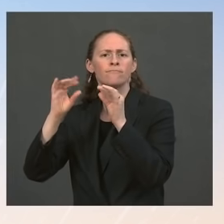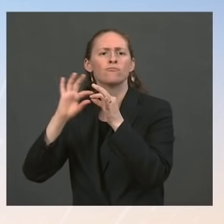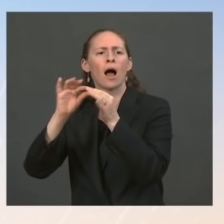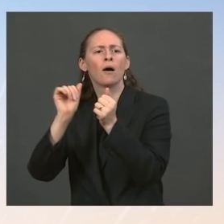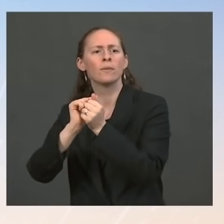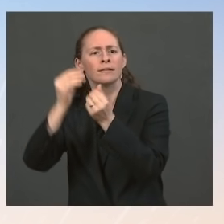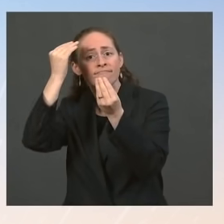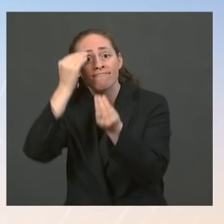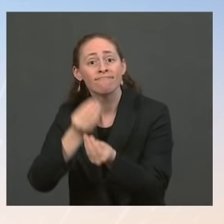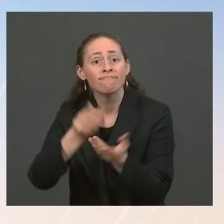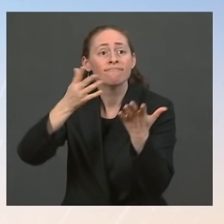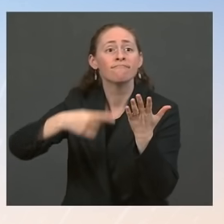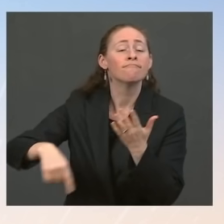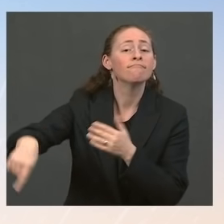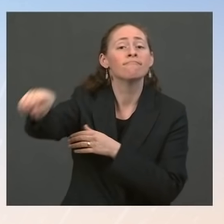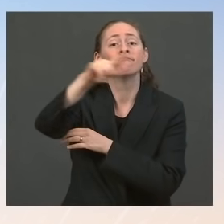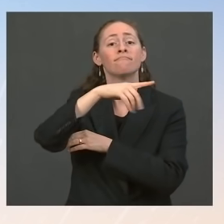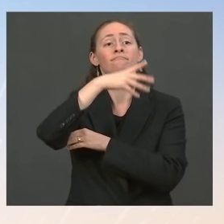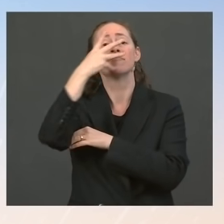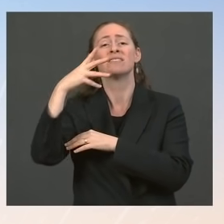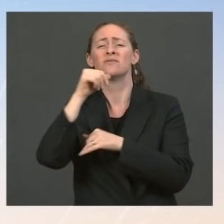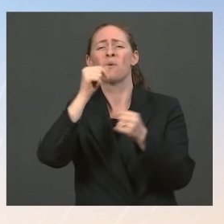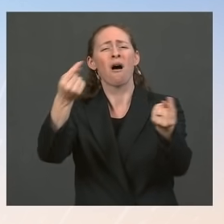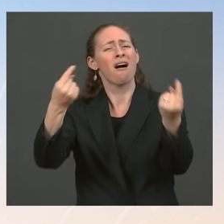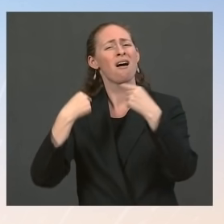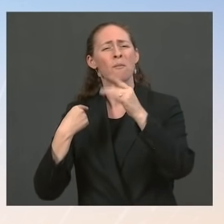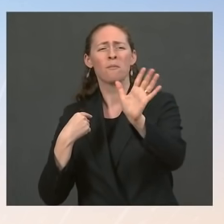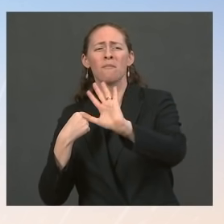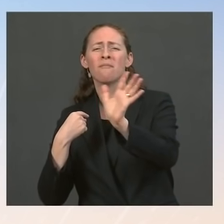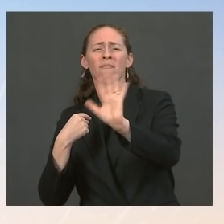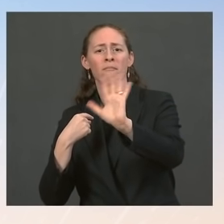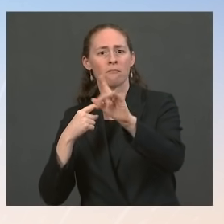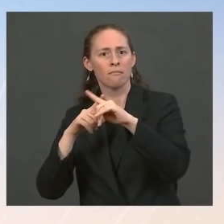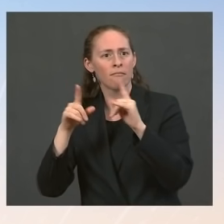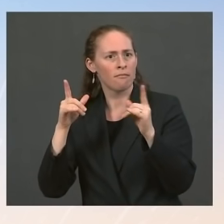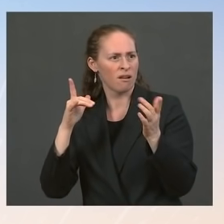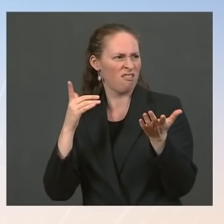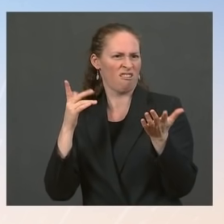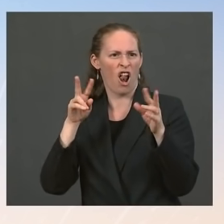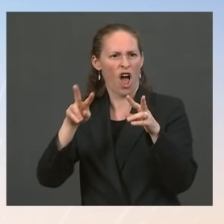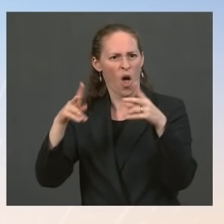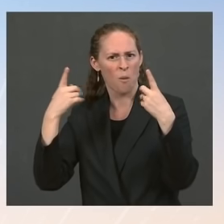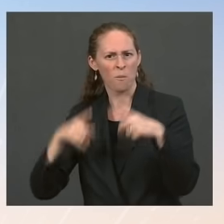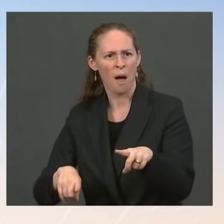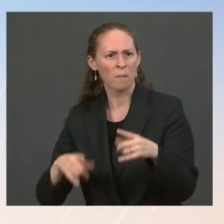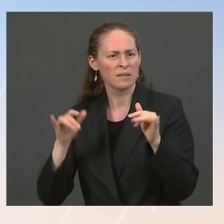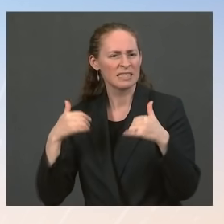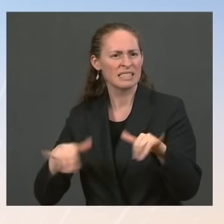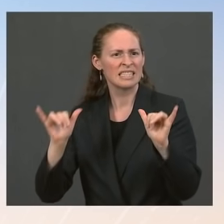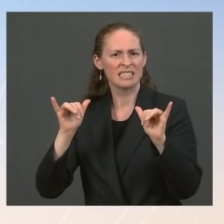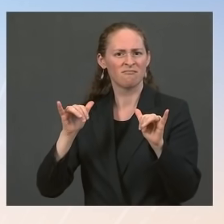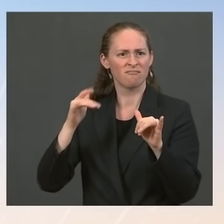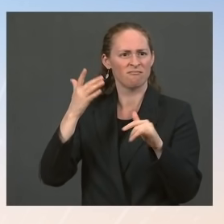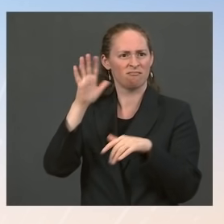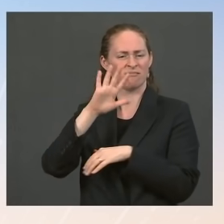but he also said in the same sentence that the now 13,000 who've been released into the U.S. is an appropriate figure